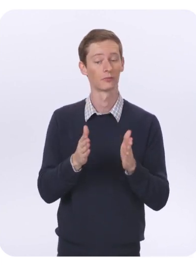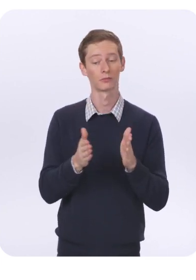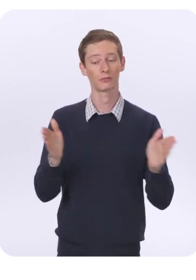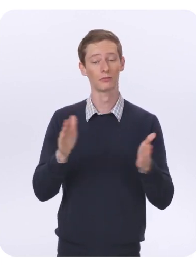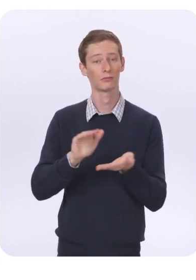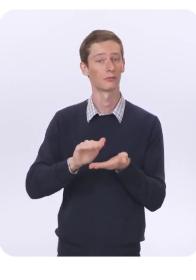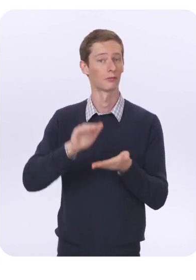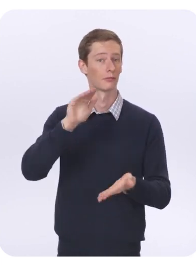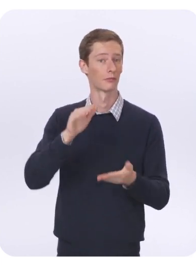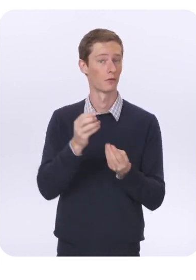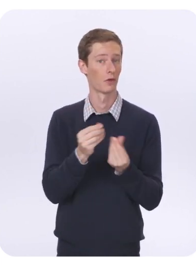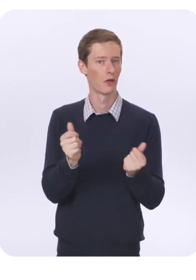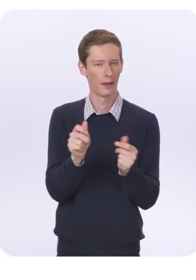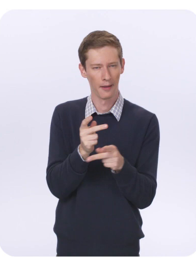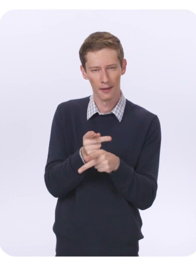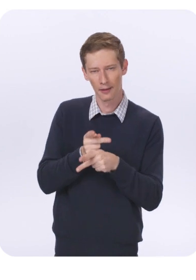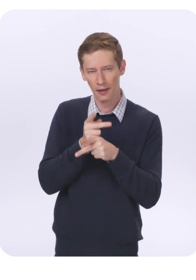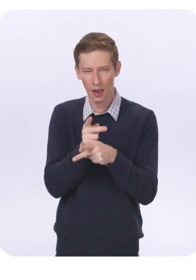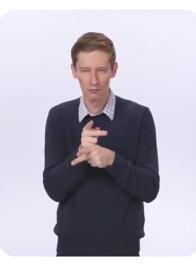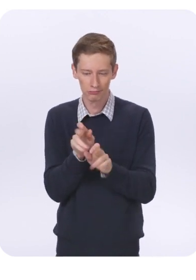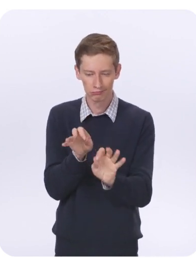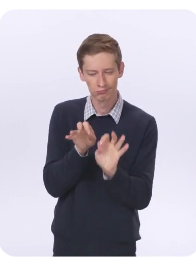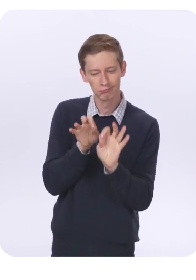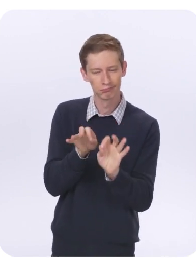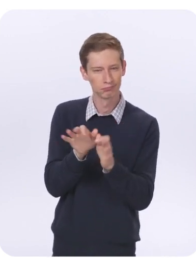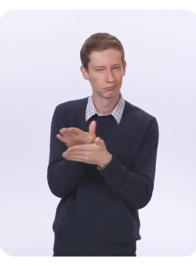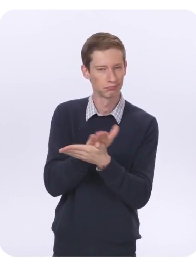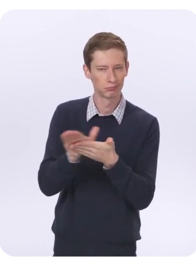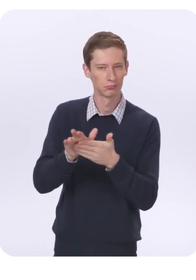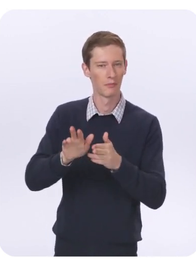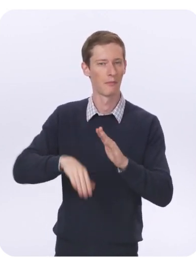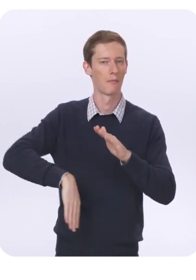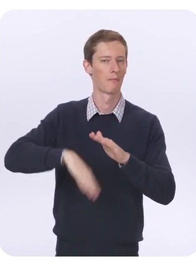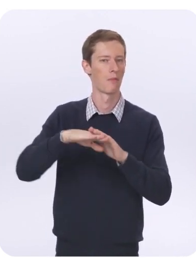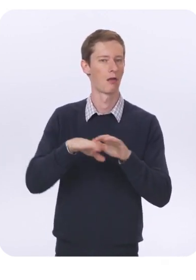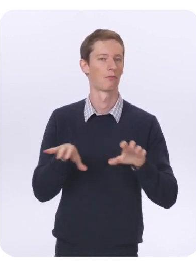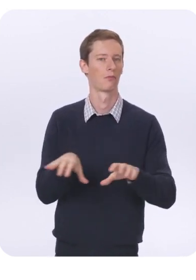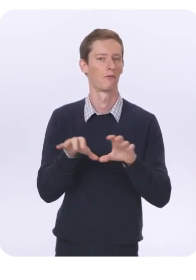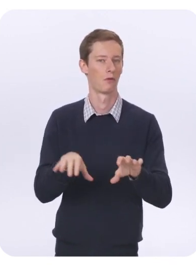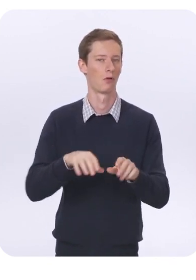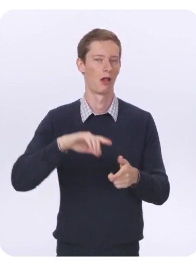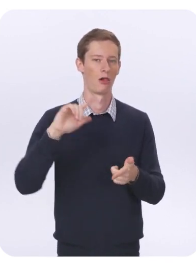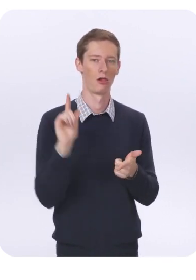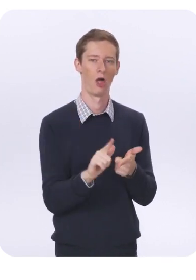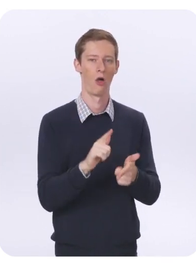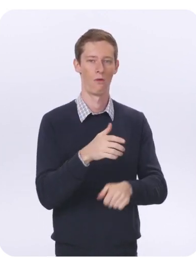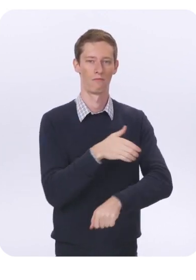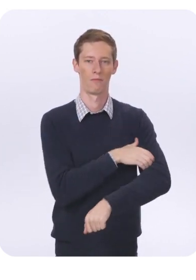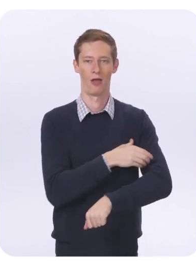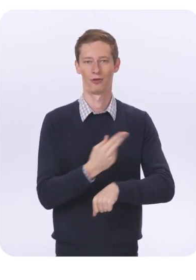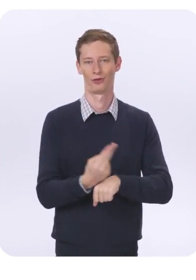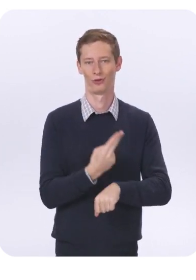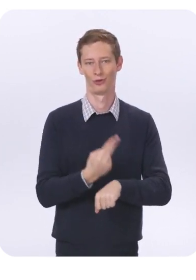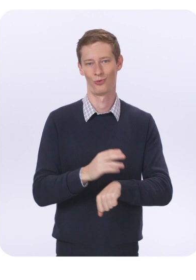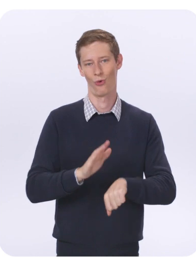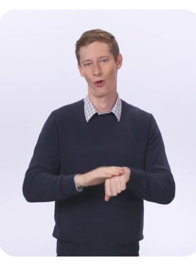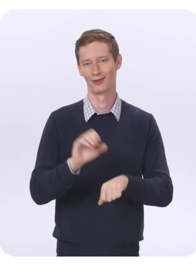for maximum performance while maintaining low power consumption with Snapdragon XR2 head mounted displays.